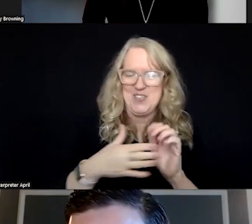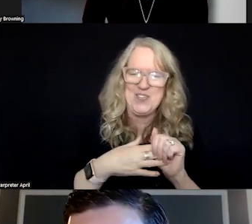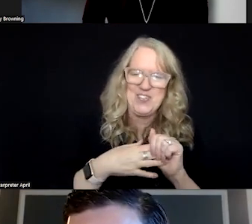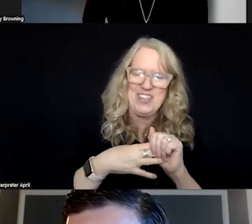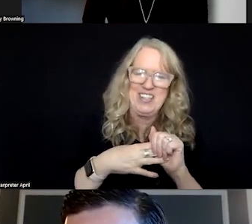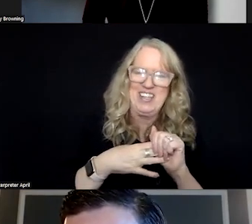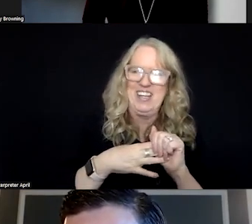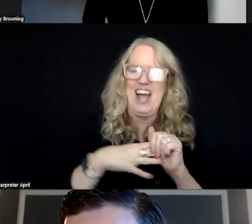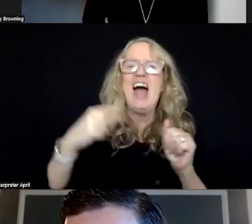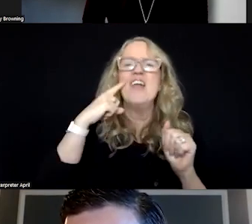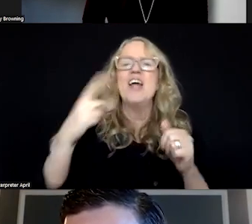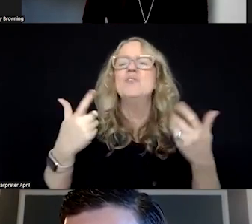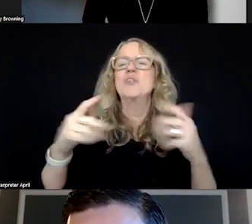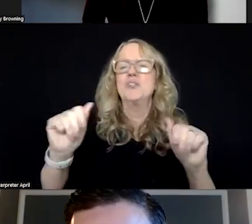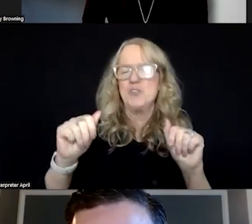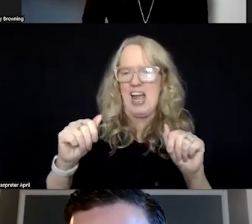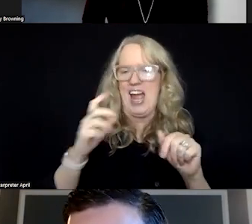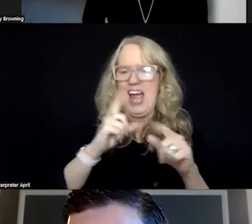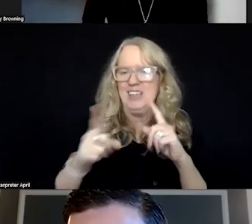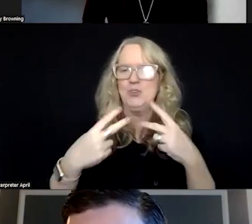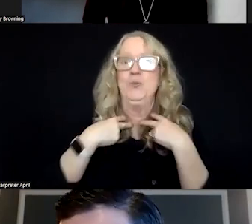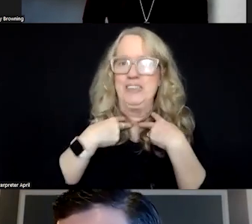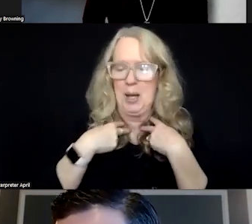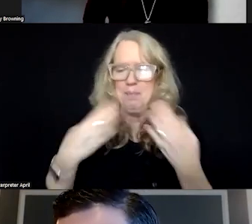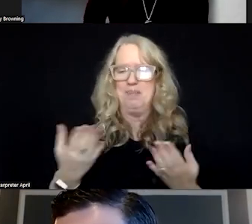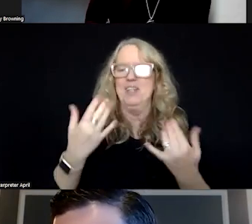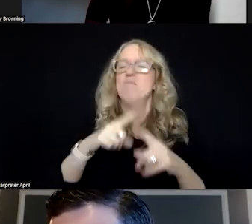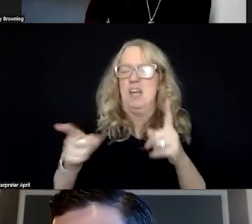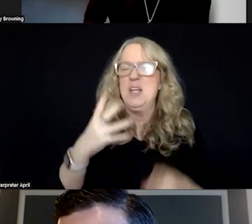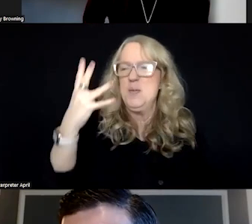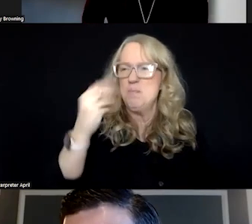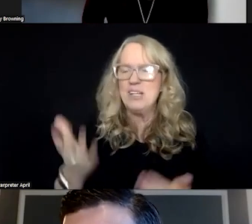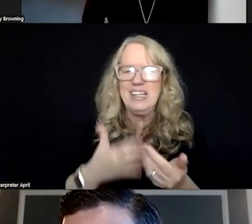WAS GOING TO TRY TO STUMP ME HERE. THIS IS EASY AND WHY I LOVE